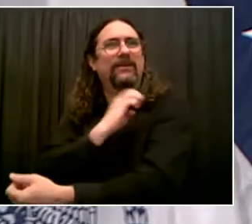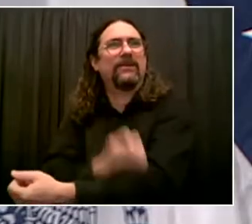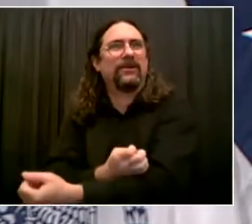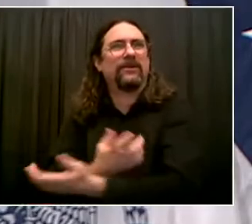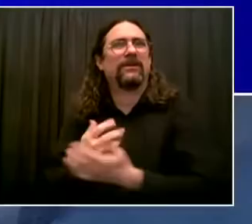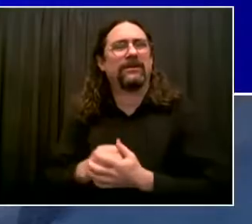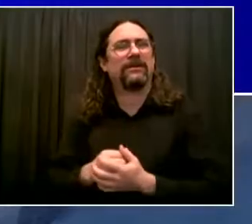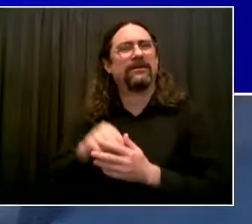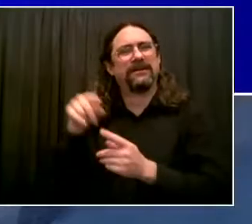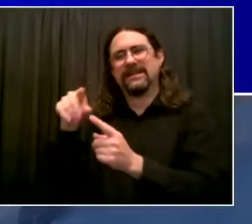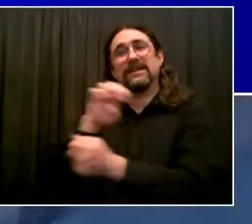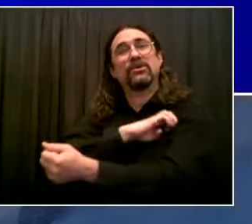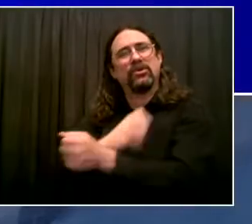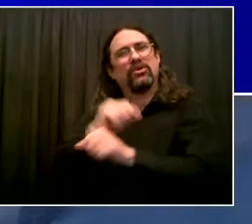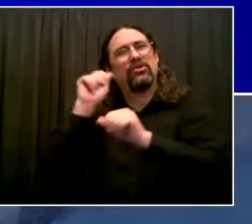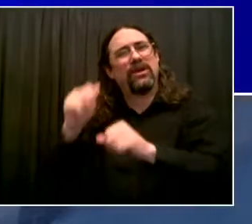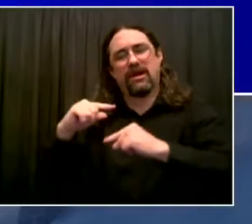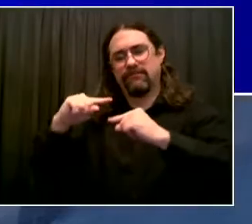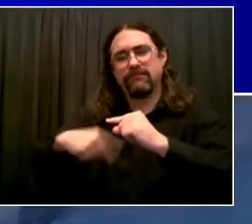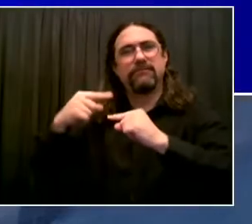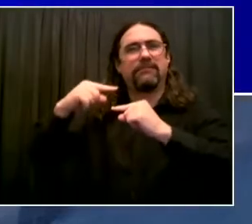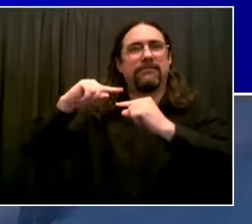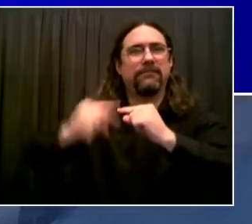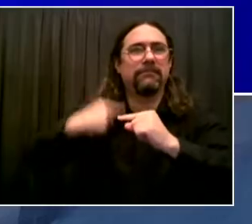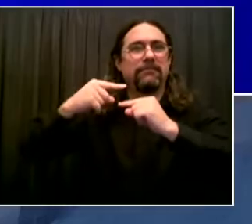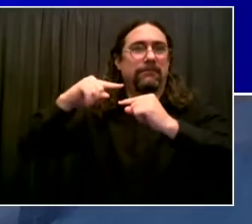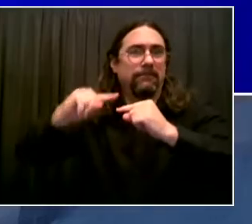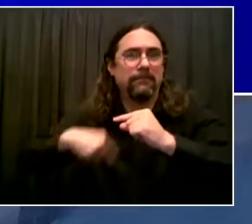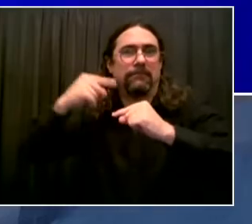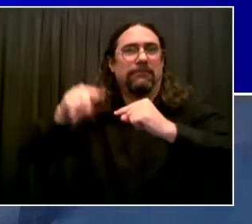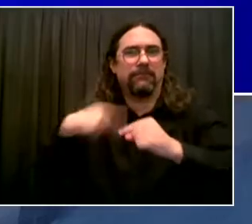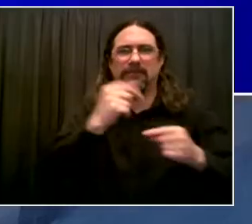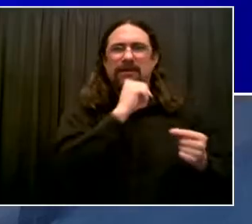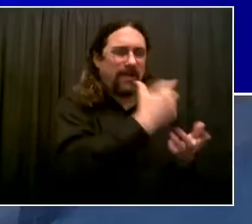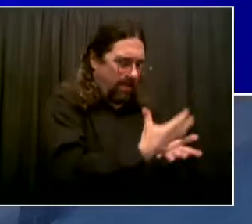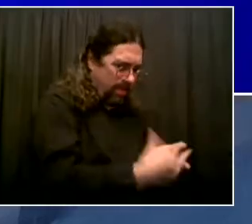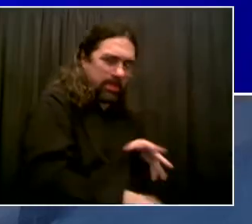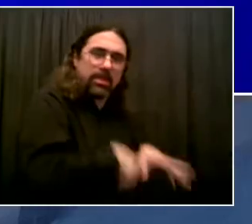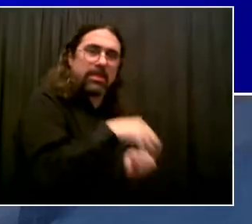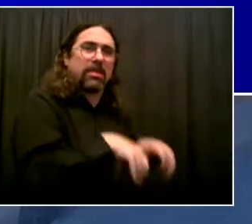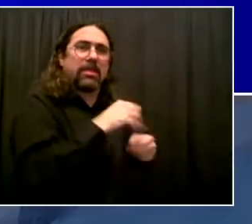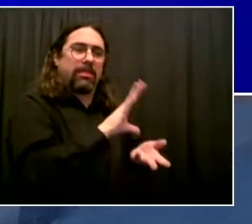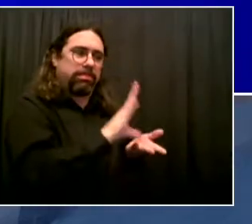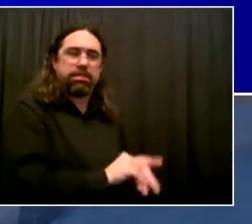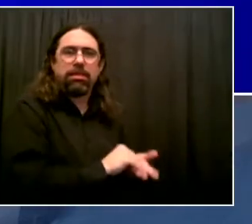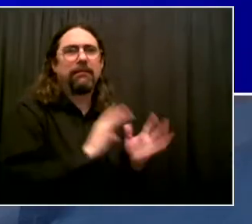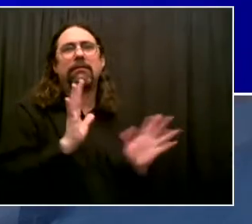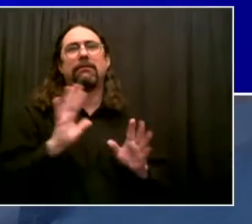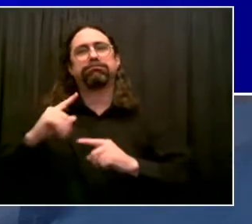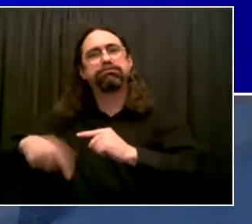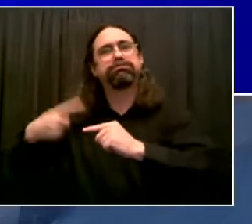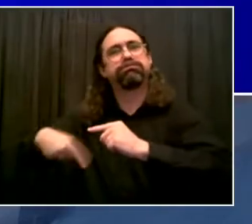INVESTMENT TO MAKE RENEWABLE YERG BCOEME MORE AND MORE AVAILABLE AND SO WE'RE PUTTING